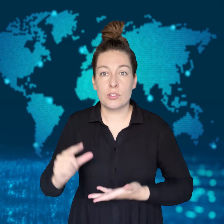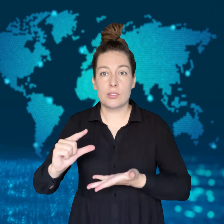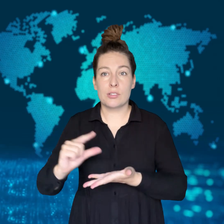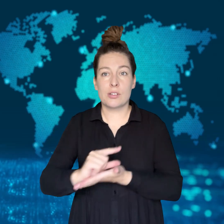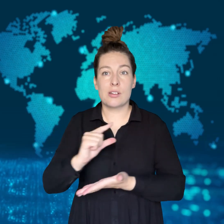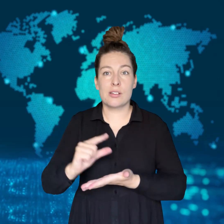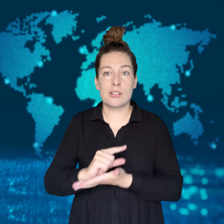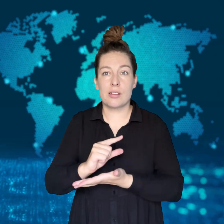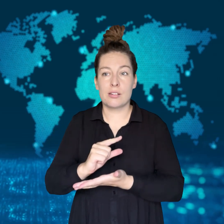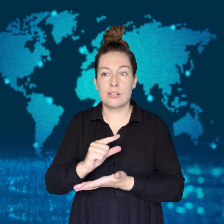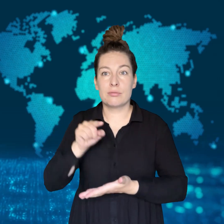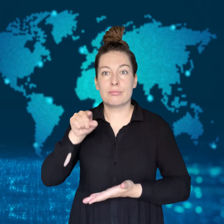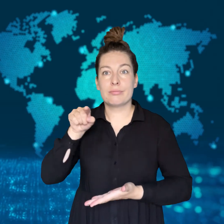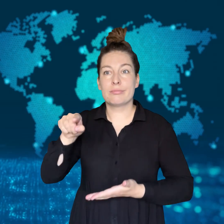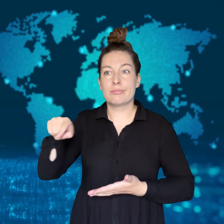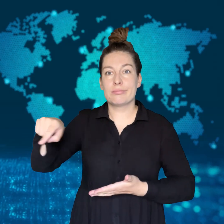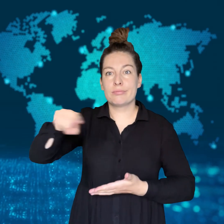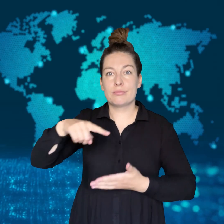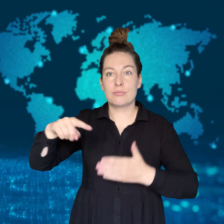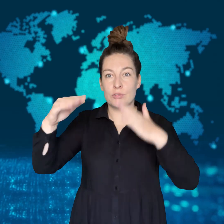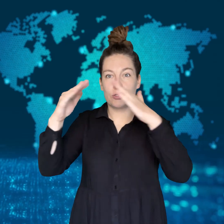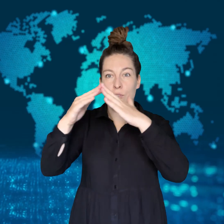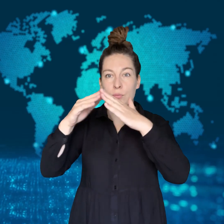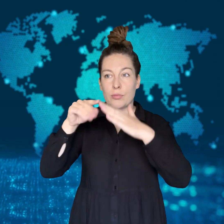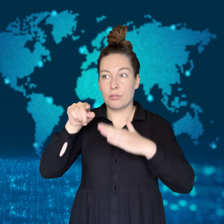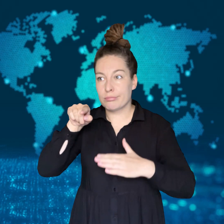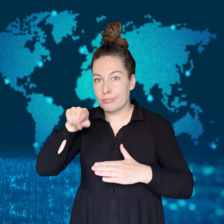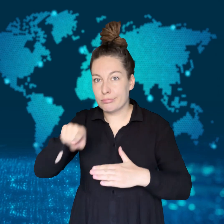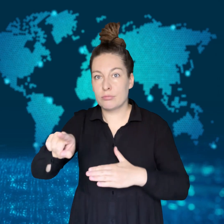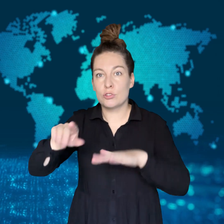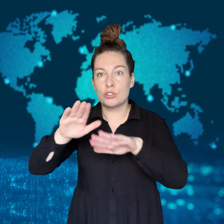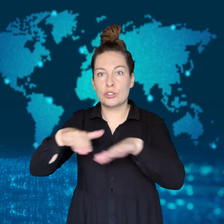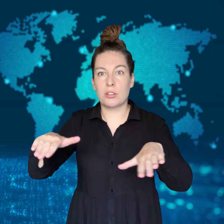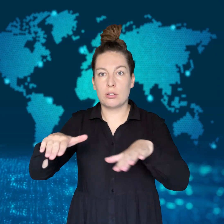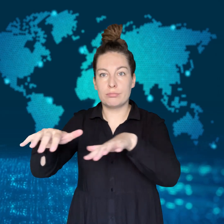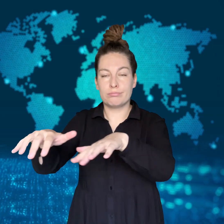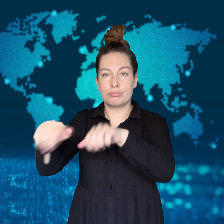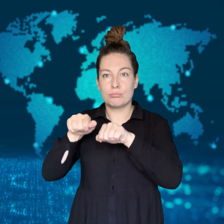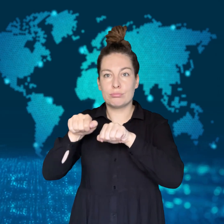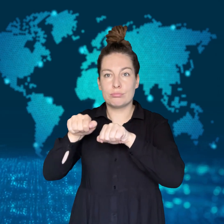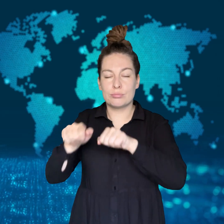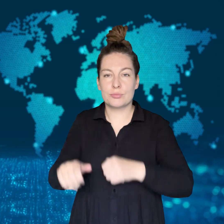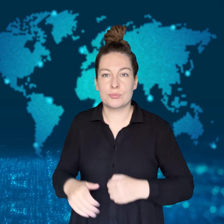Children taken from homes